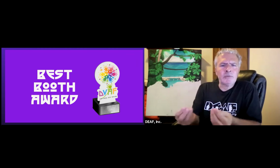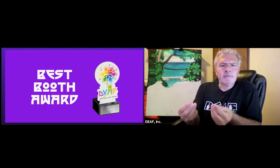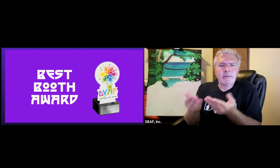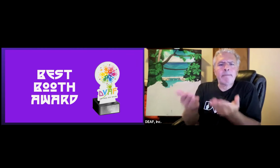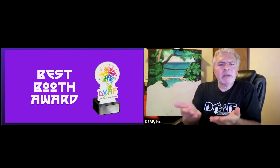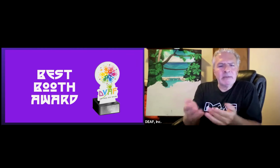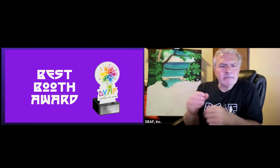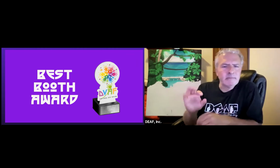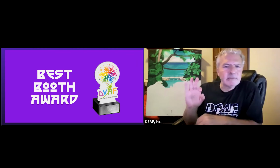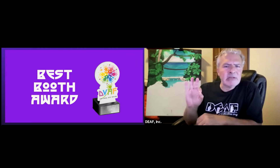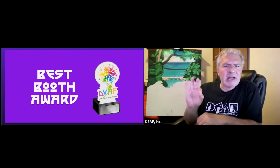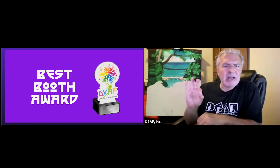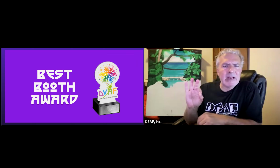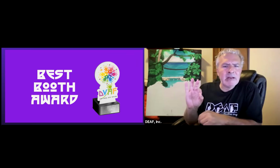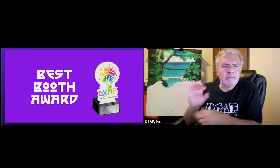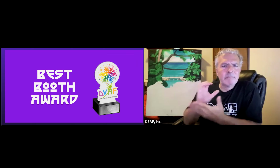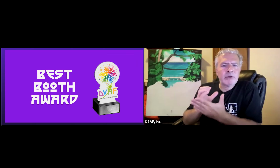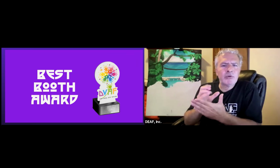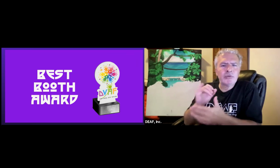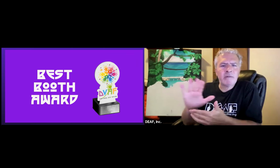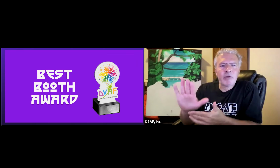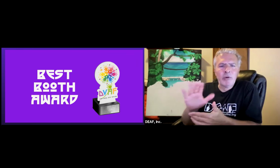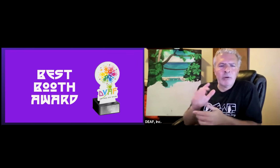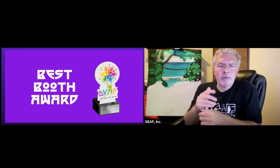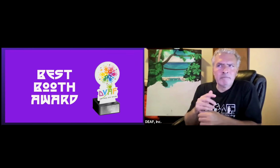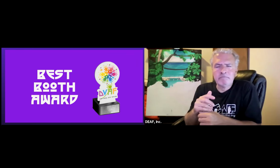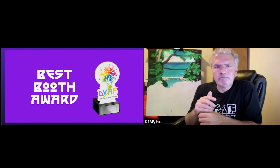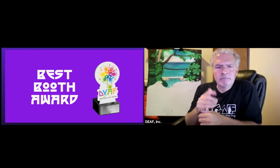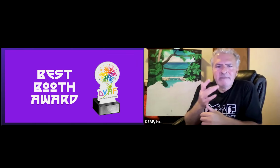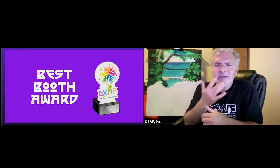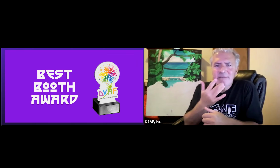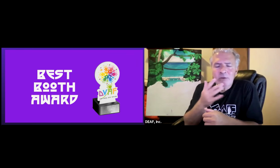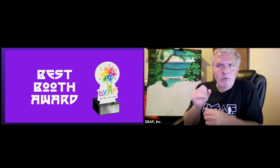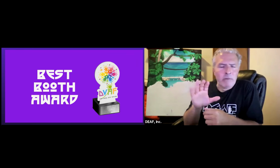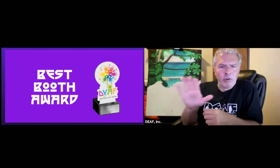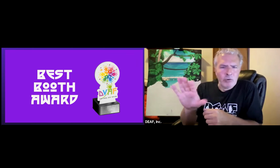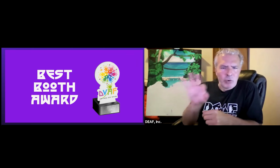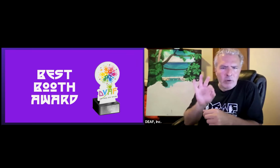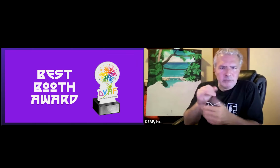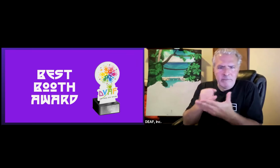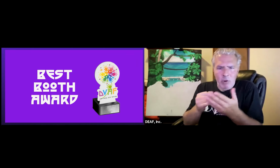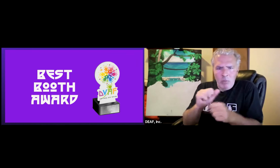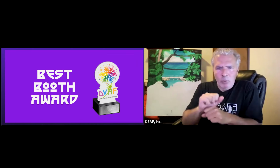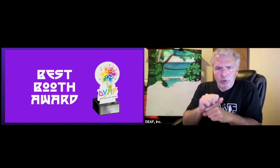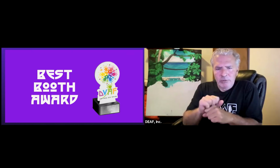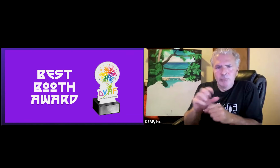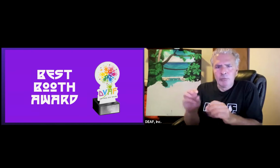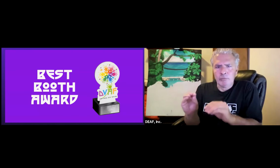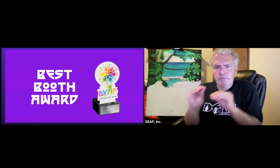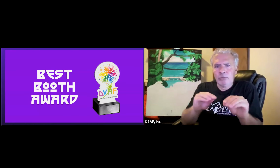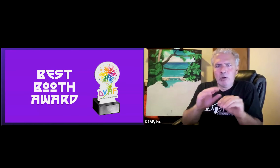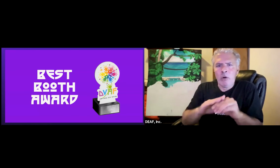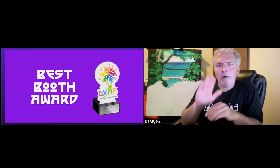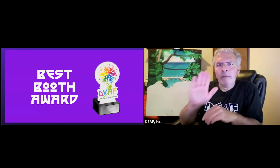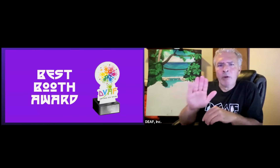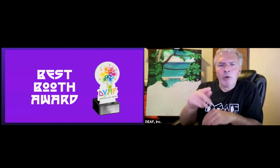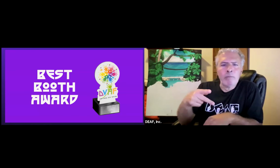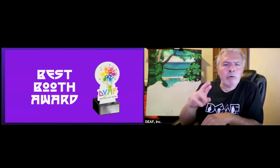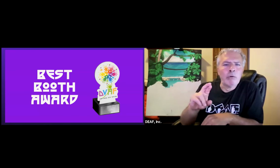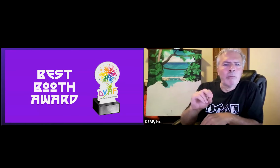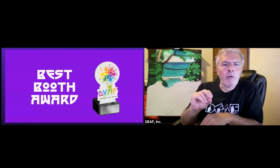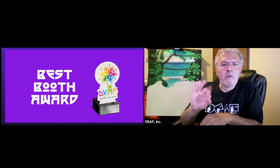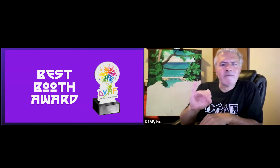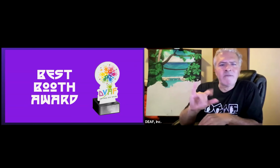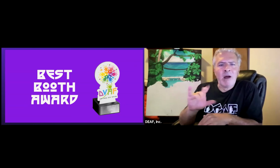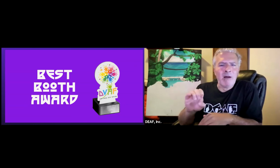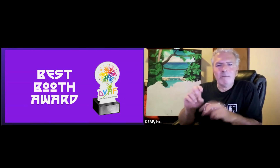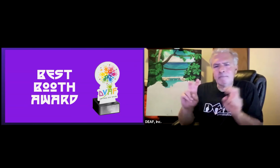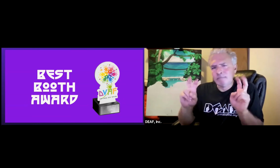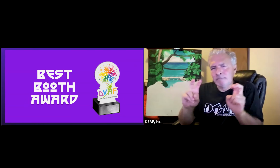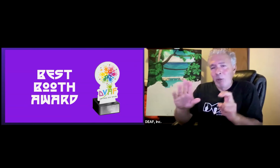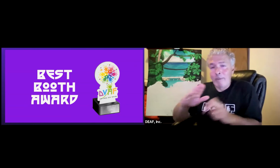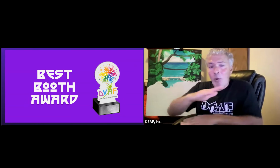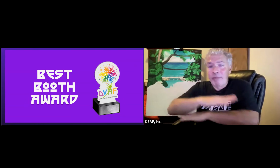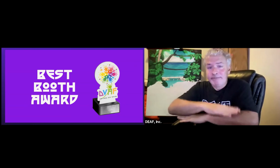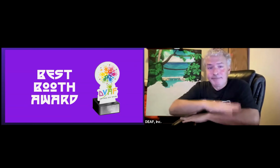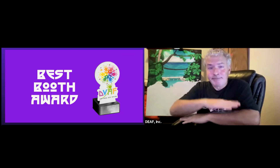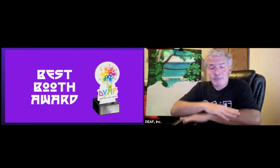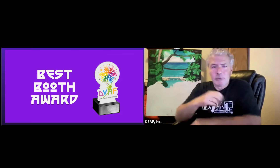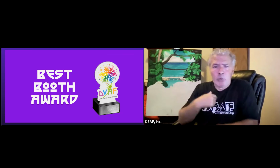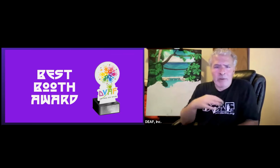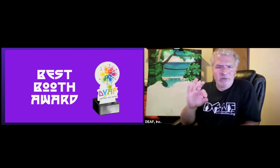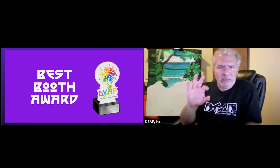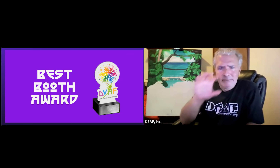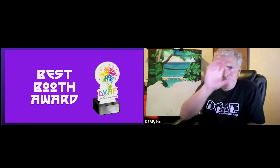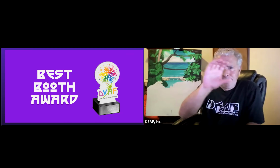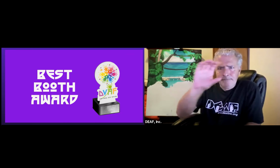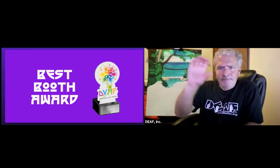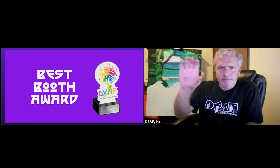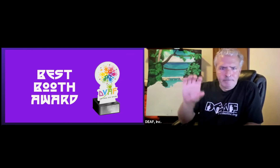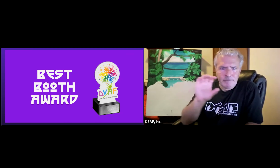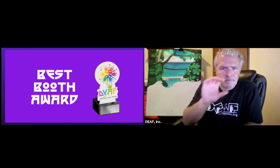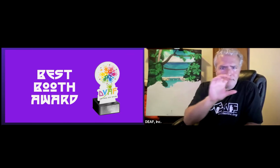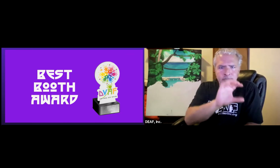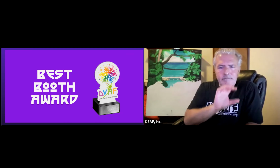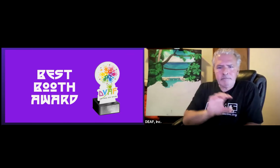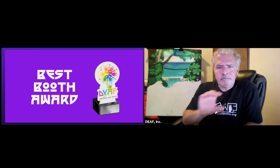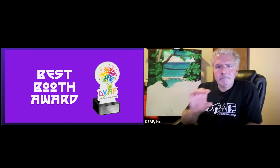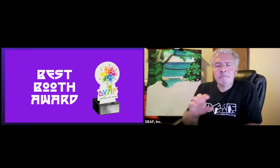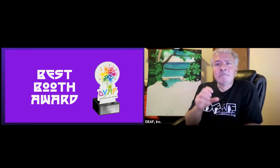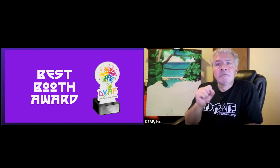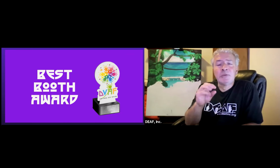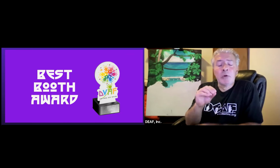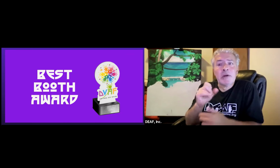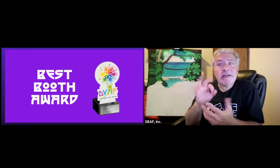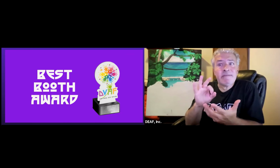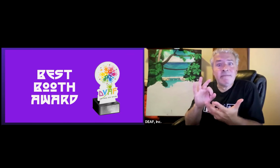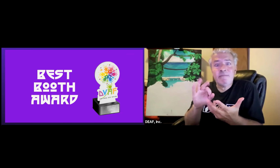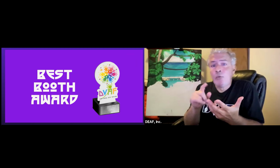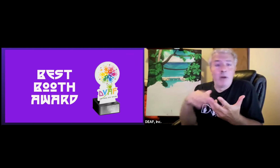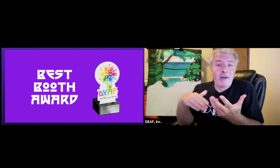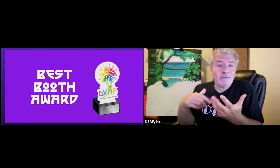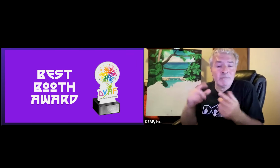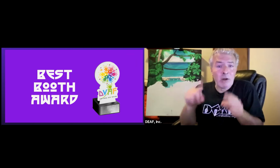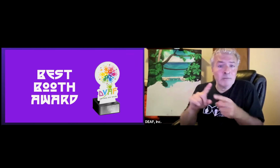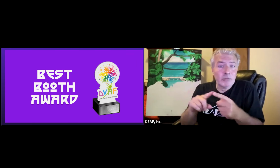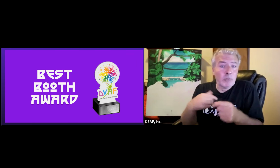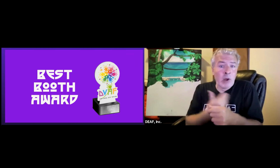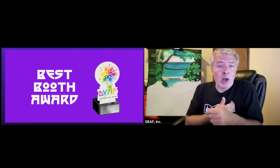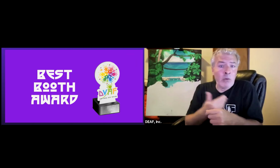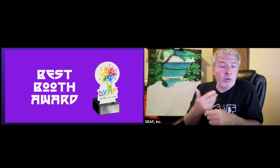Each artist was asked to submit nine pictures of their favorite or their choice art to make it on their profile, for their booth. So they would have nine pictures to represent their booth.